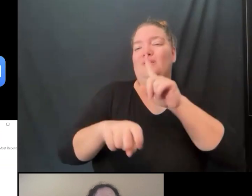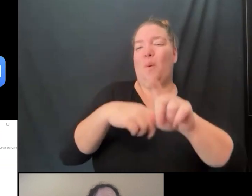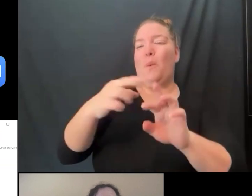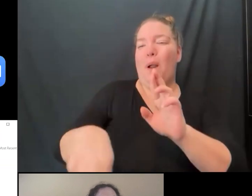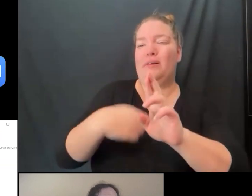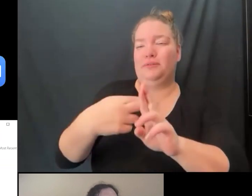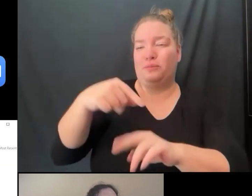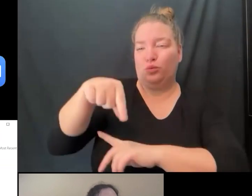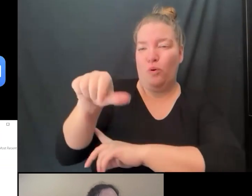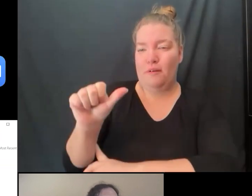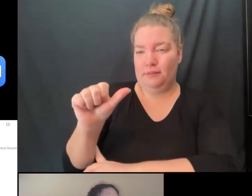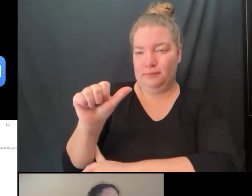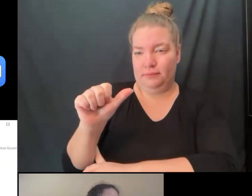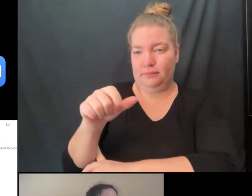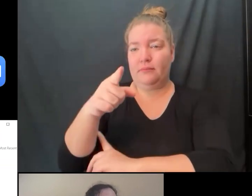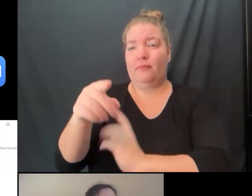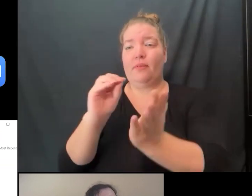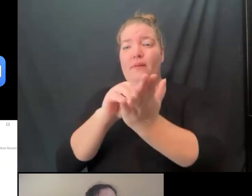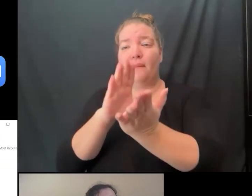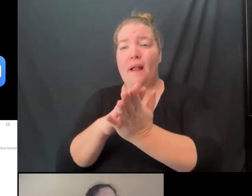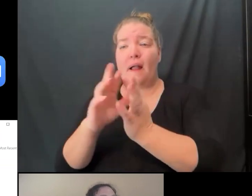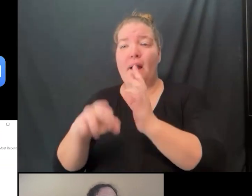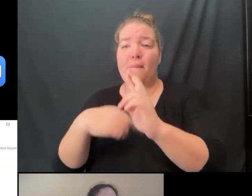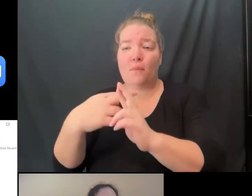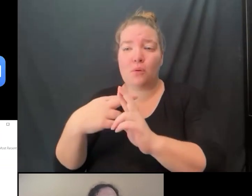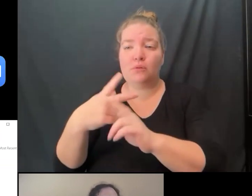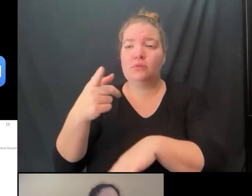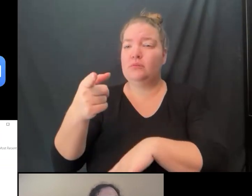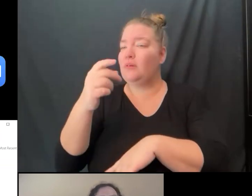And if you do that and you have a follow-up question, please start a new question.